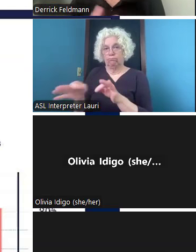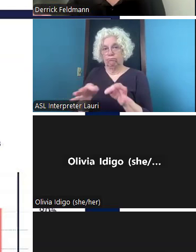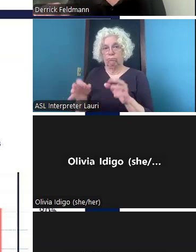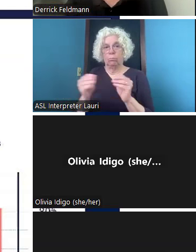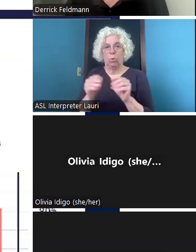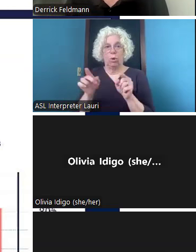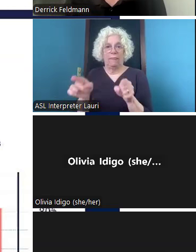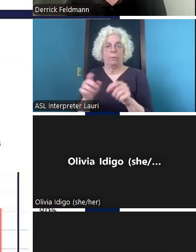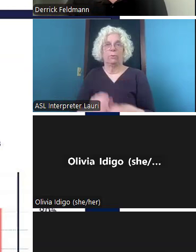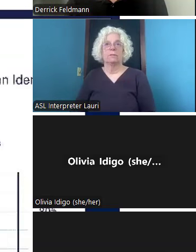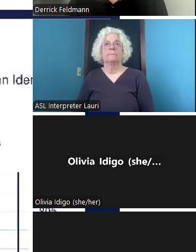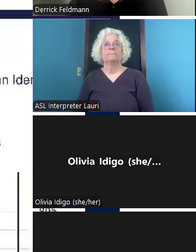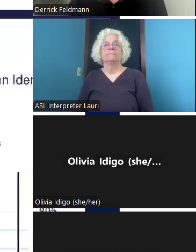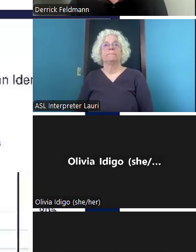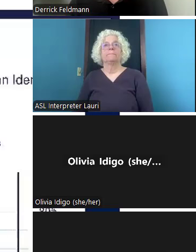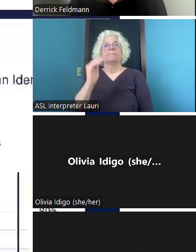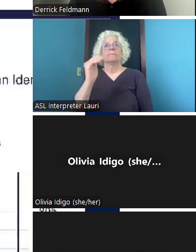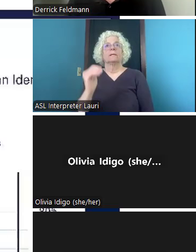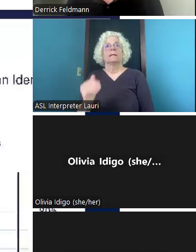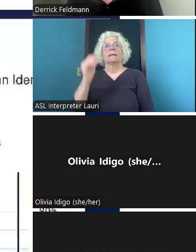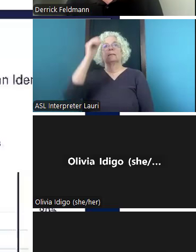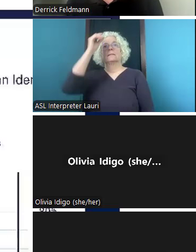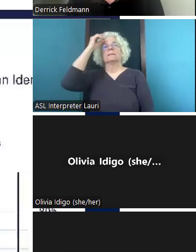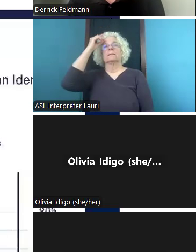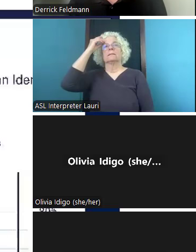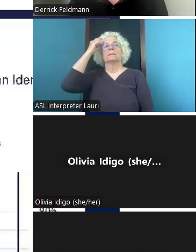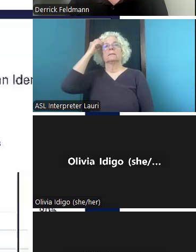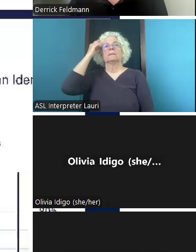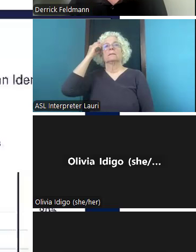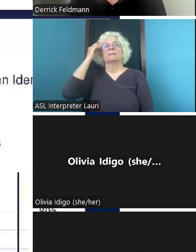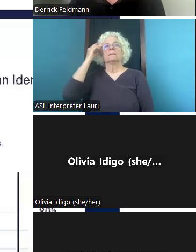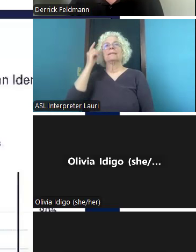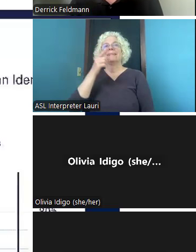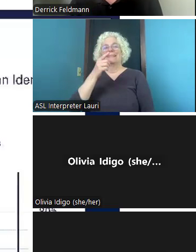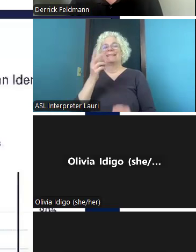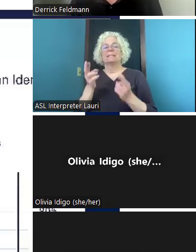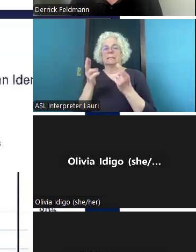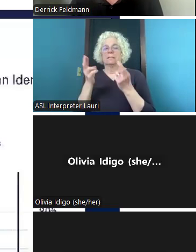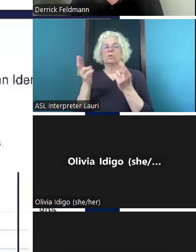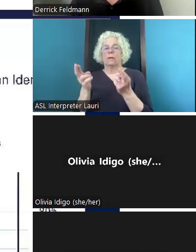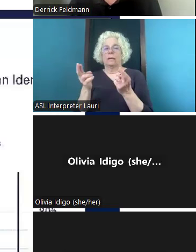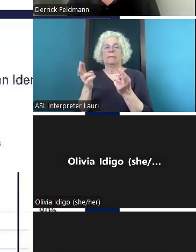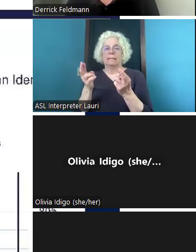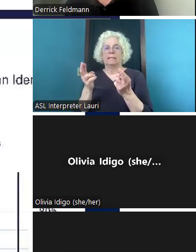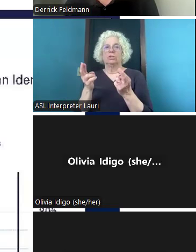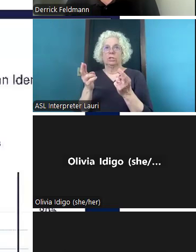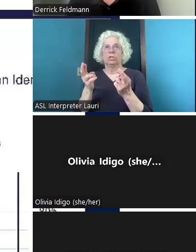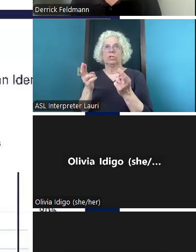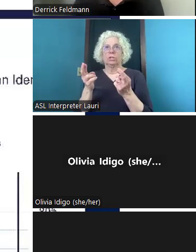On the next slide, you're going to see a little bit of this sort of recommendation piece again, right?